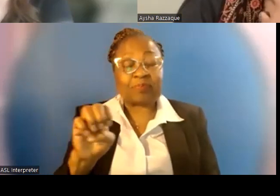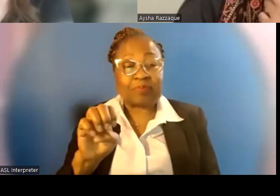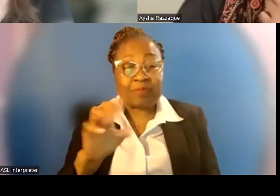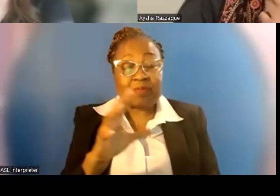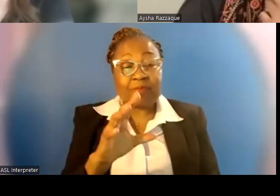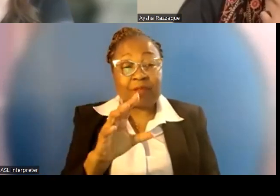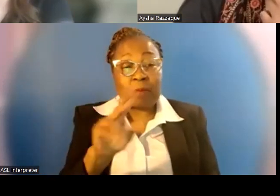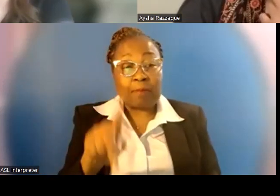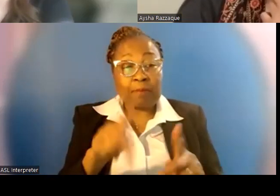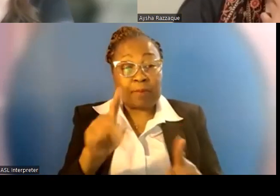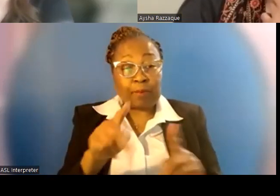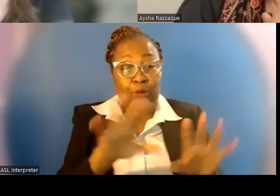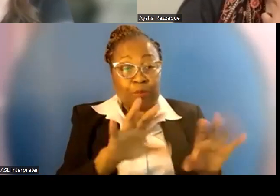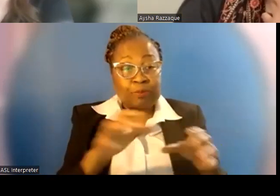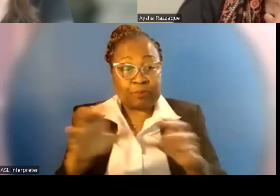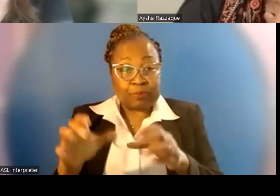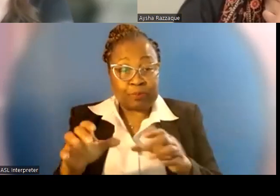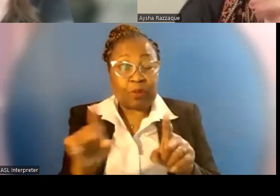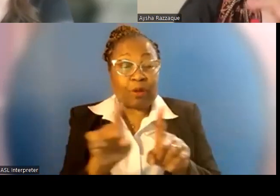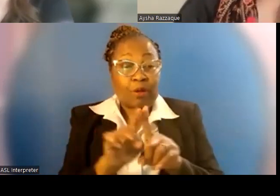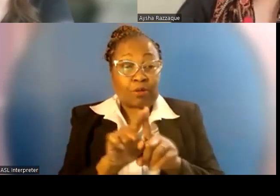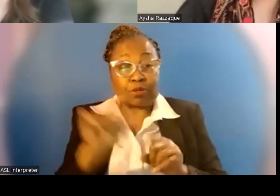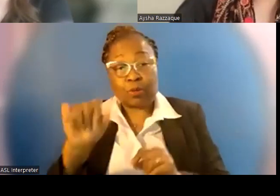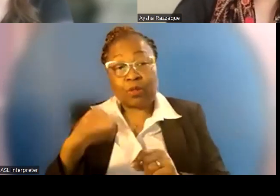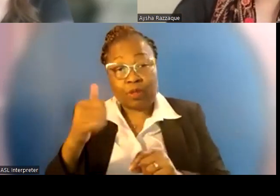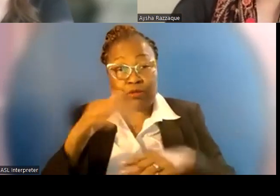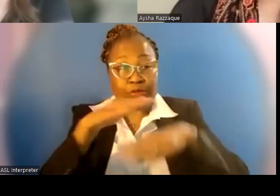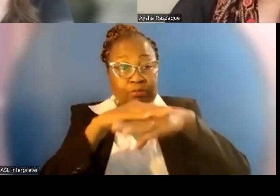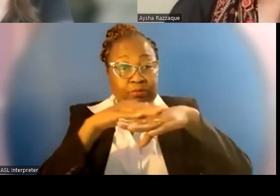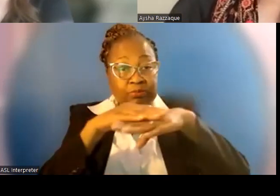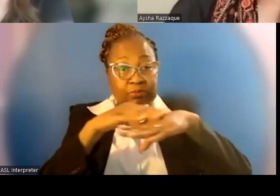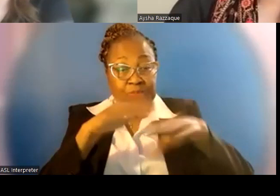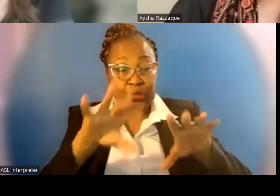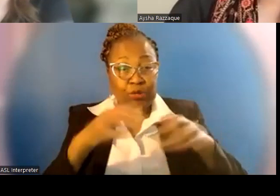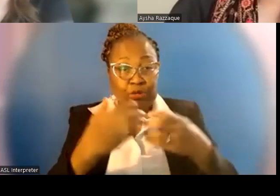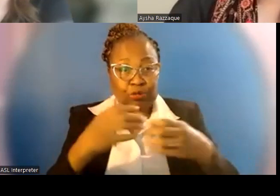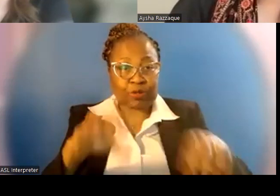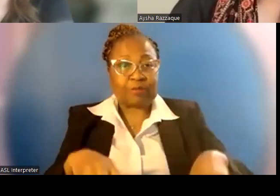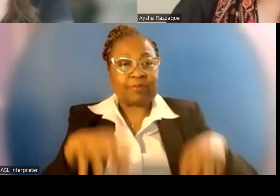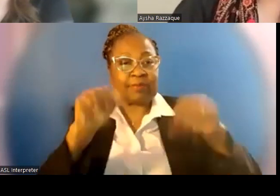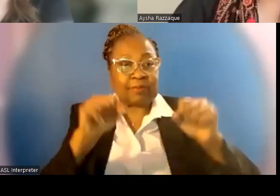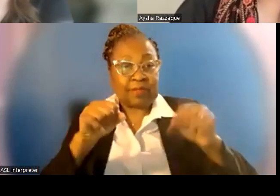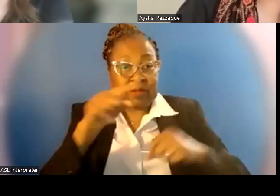people who along with other indigenous groups, seated these lands to the United States